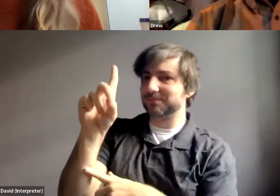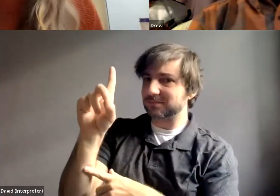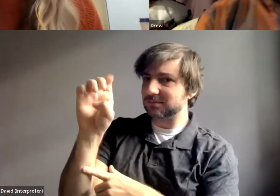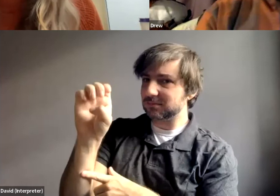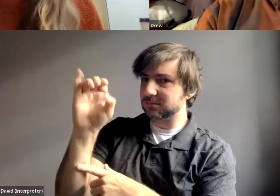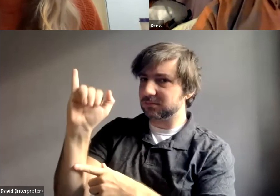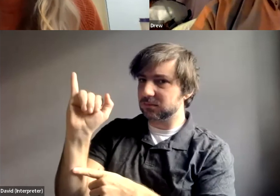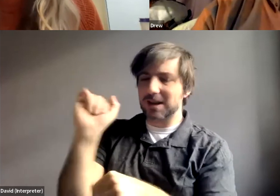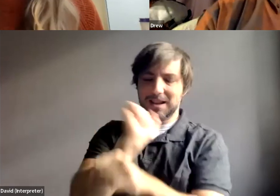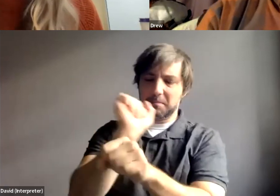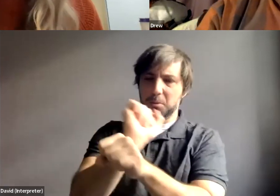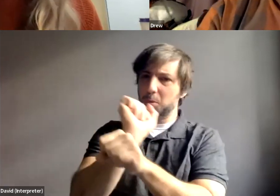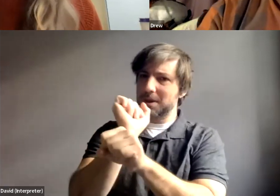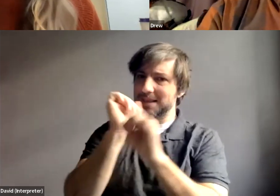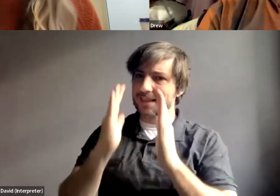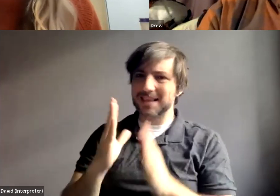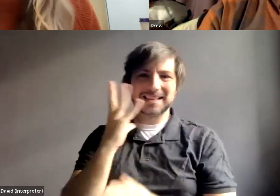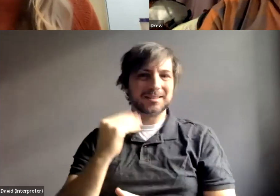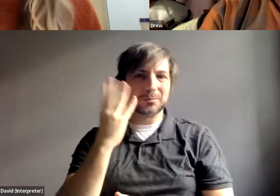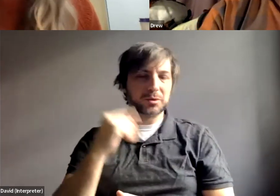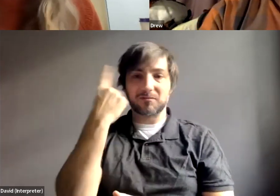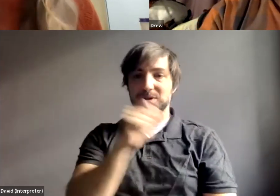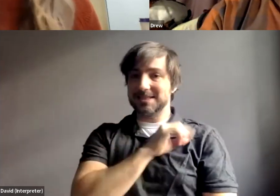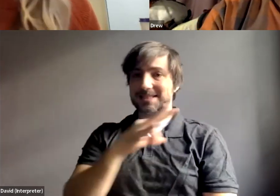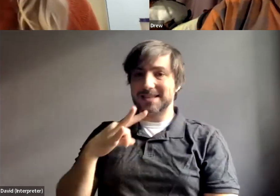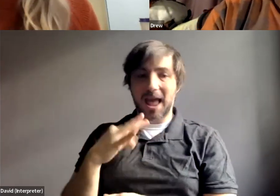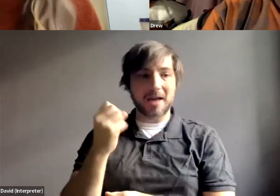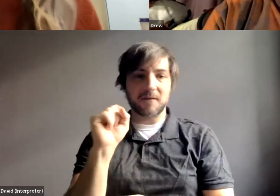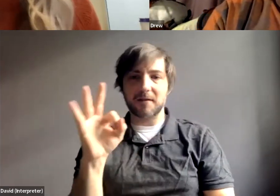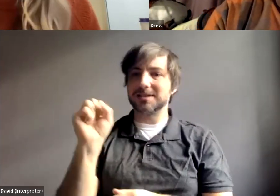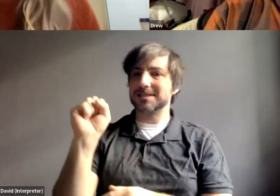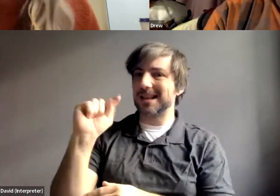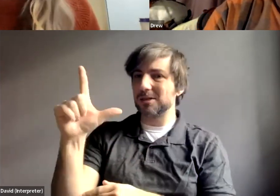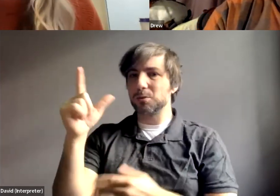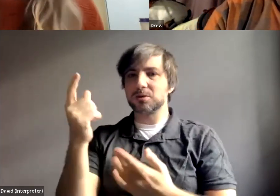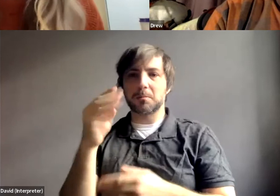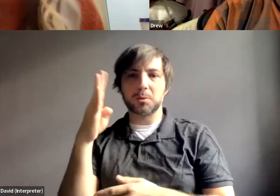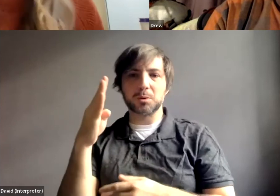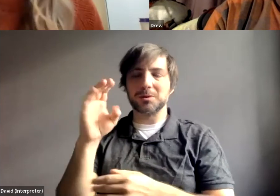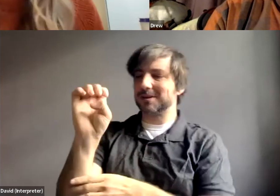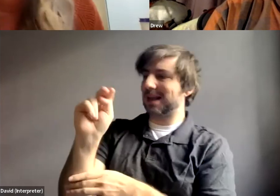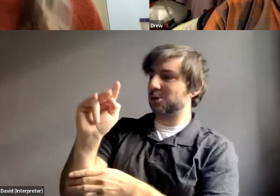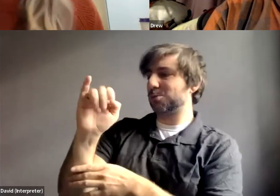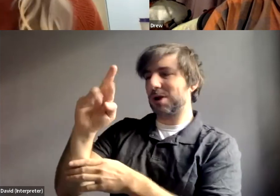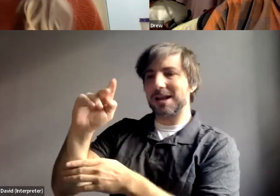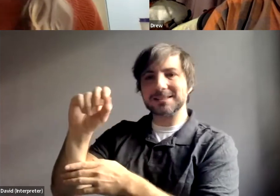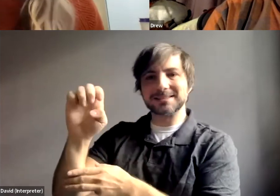experience for the staff of the St. Louis blues enterprise center theater for those who don't know